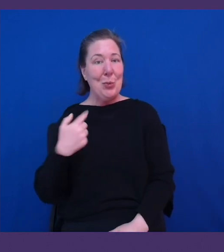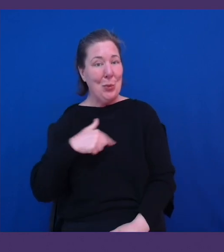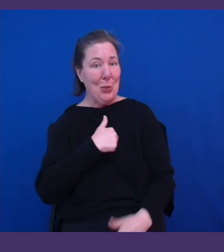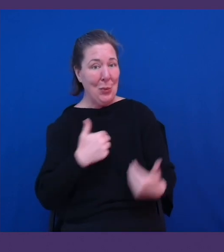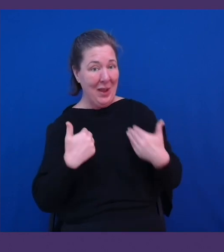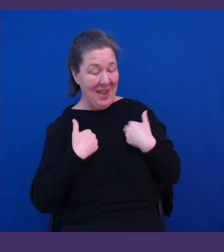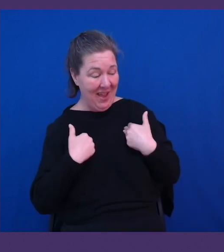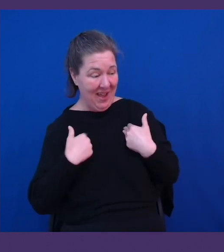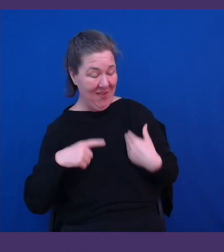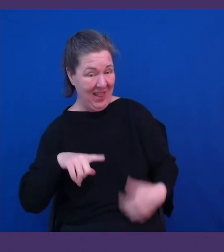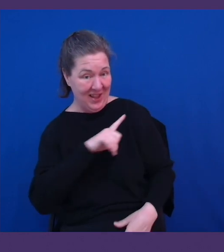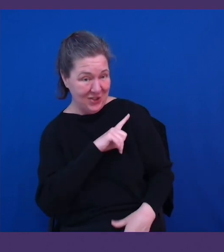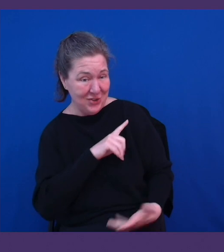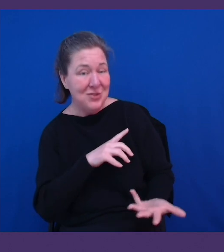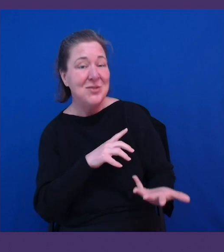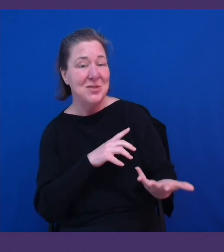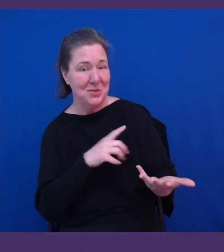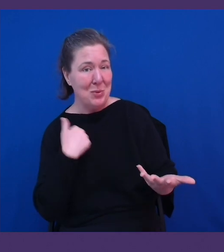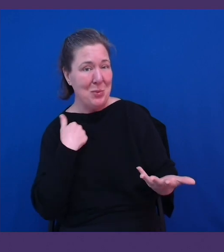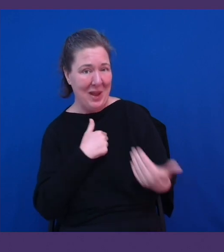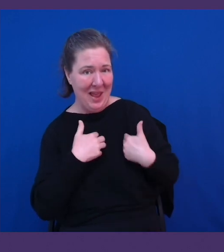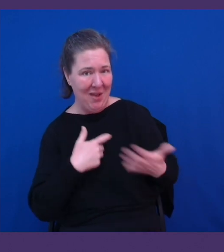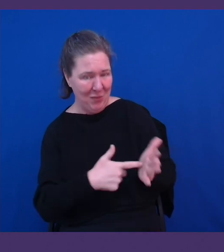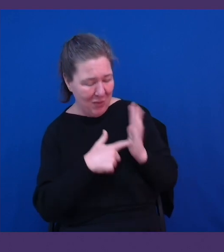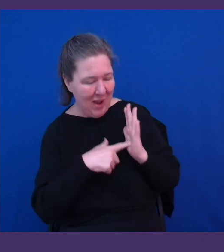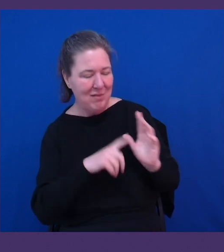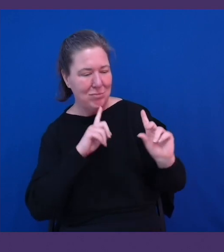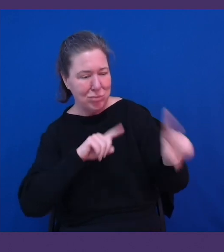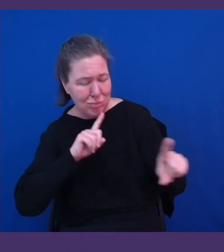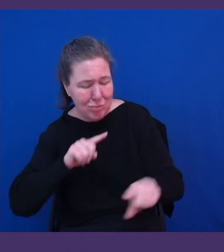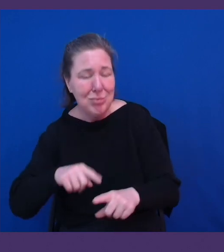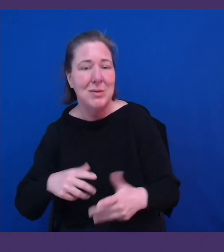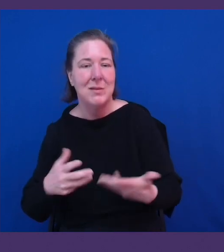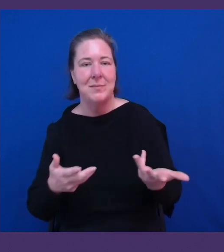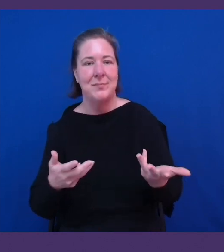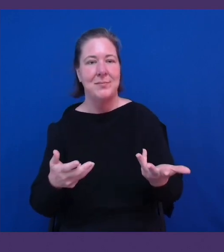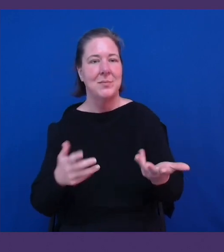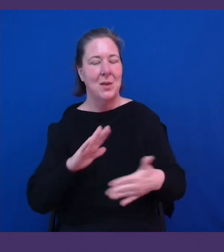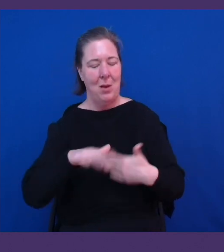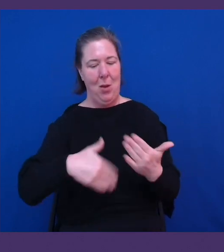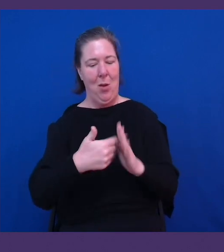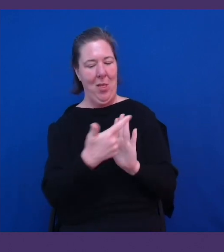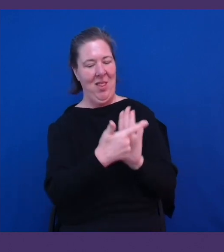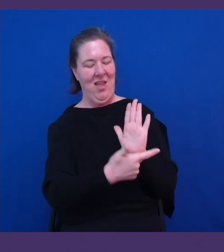so, we have regulations and directives, but all the laws on accessibility are directives.